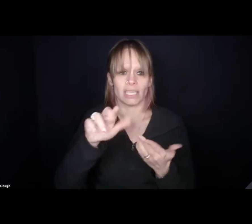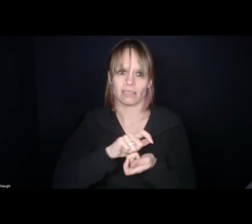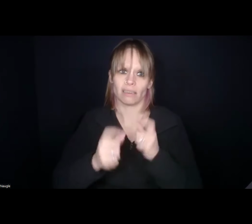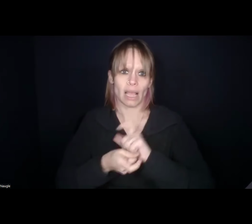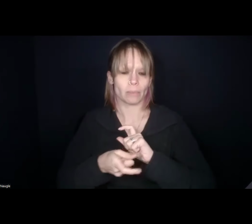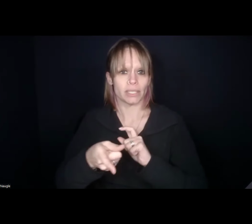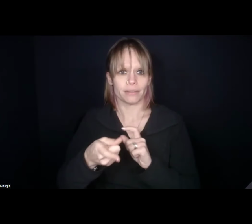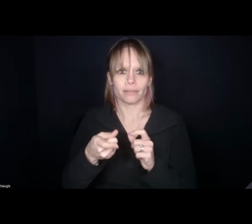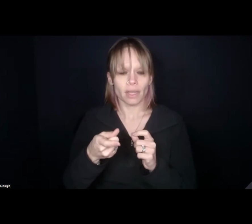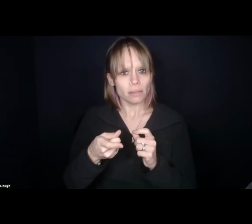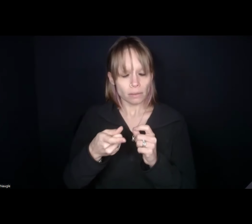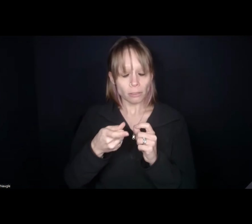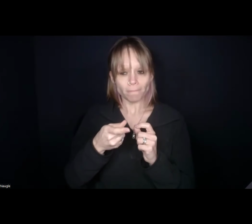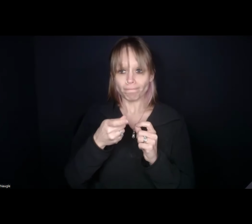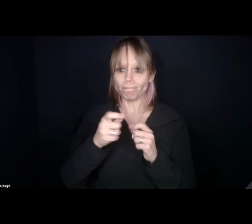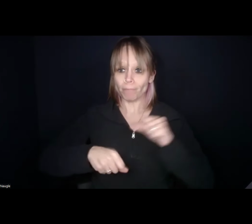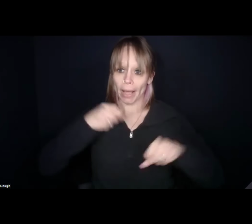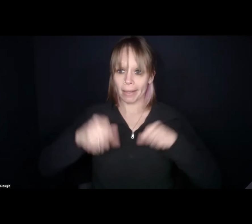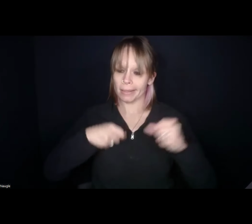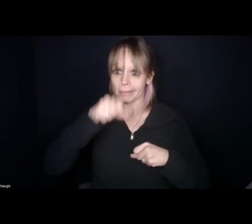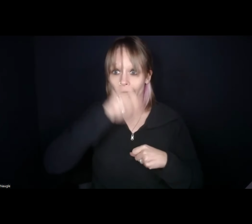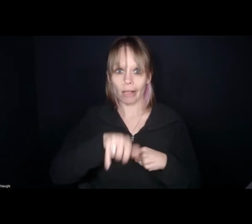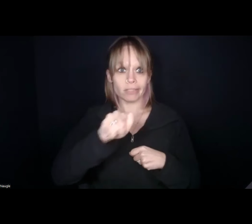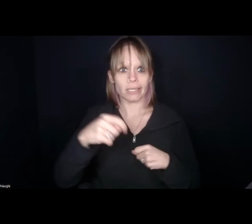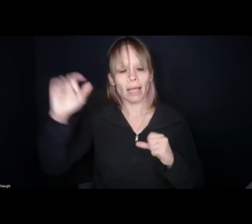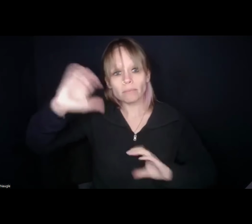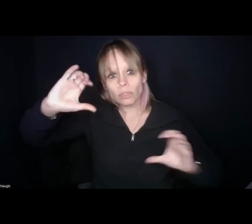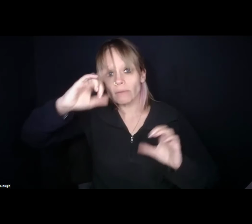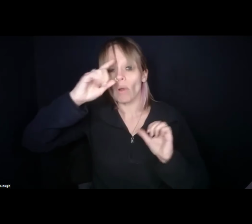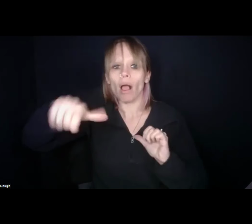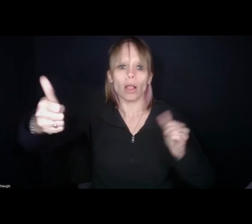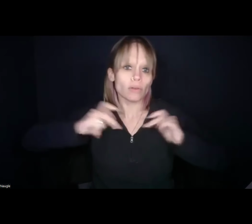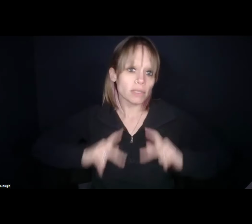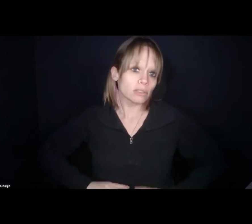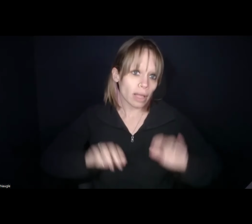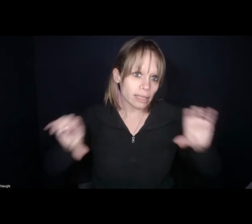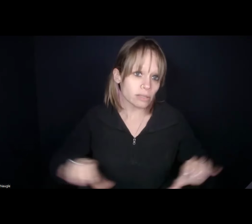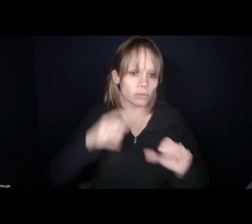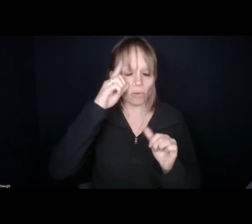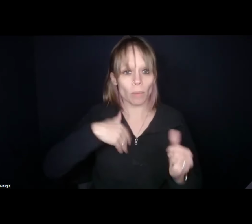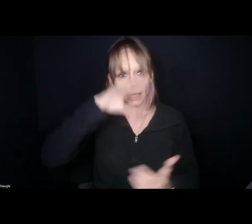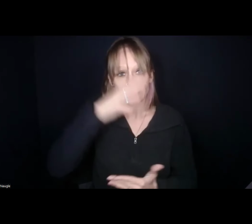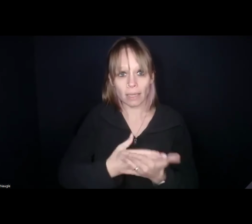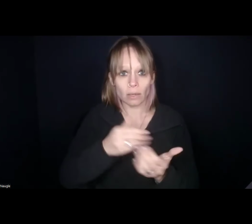physical activities for my son with cerebral palsy and other diagnosis. It's been an interesting journey. We just